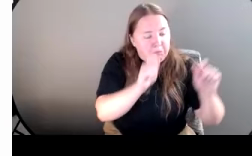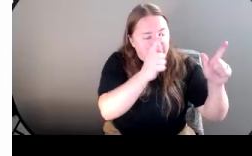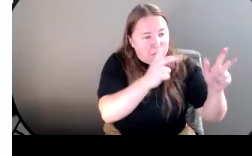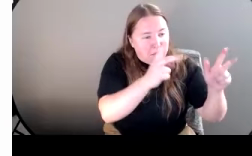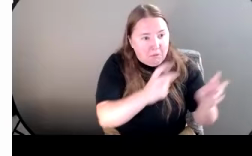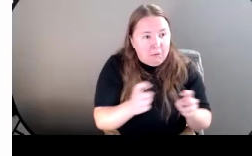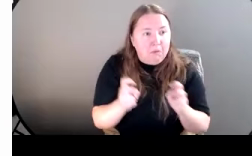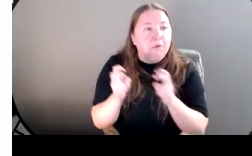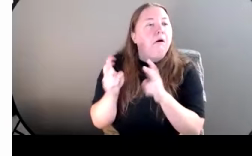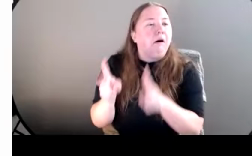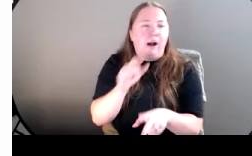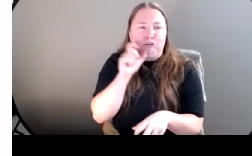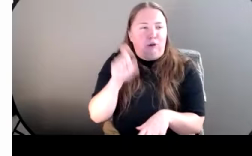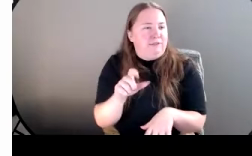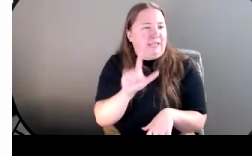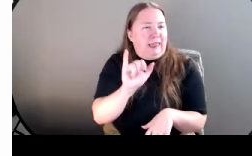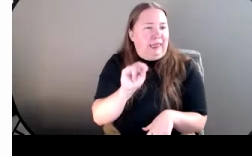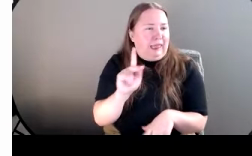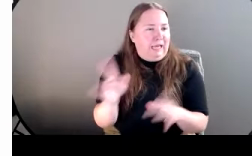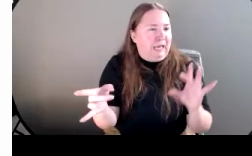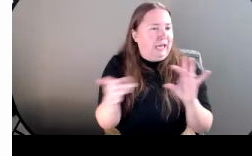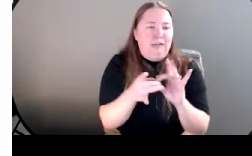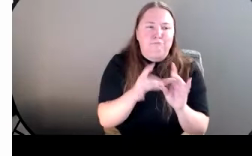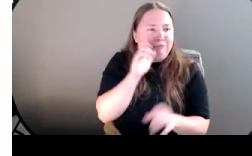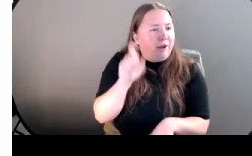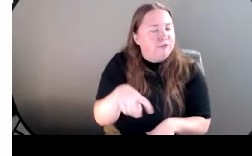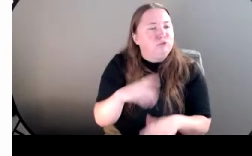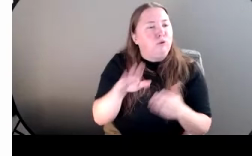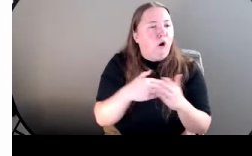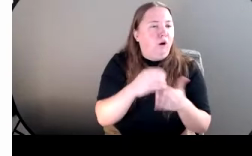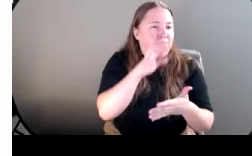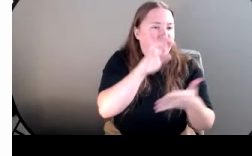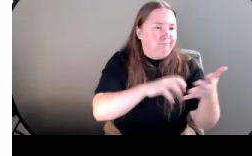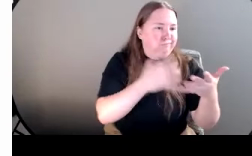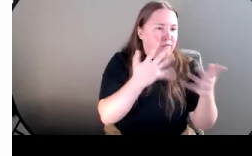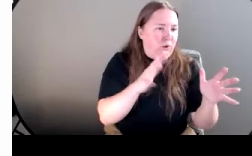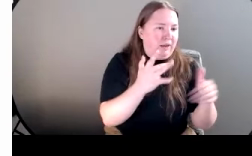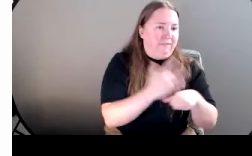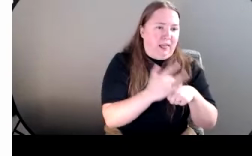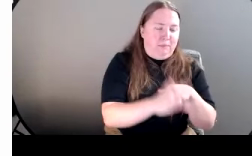And I don't have to link to anything. All the texts and everything is already in there, so that makes it a little easier.